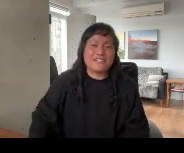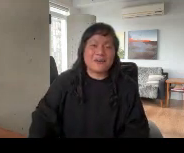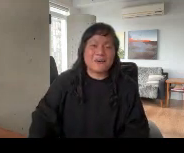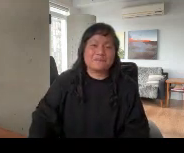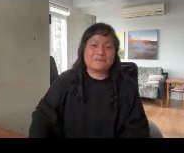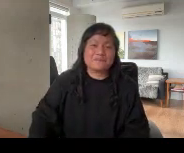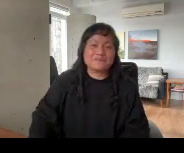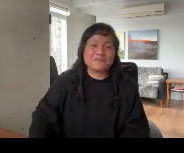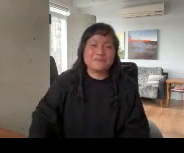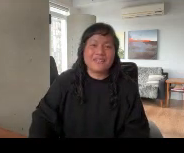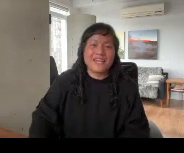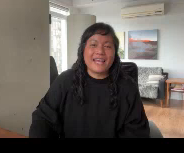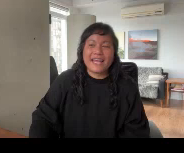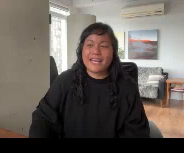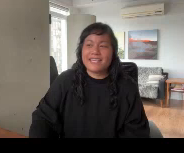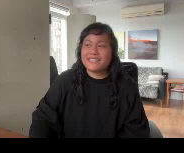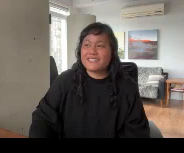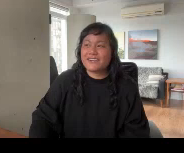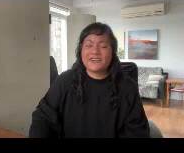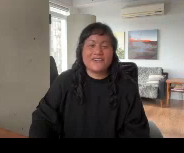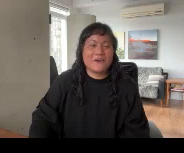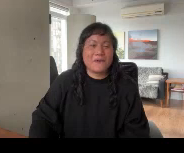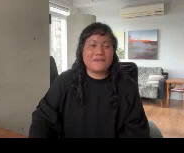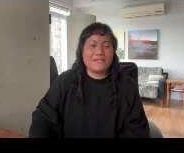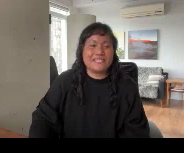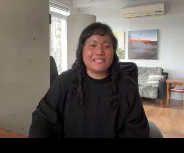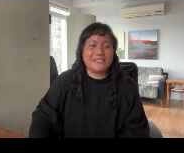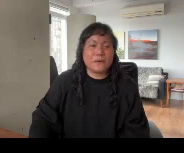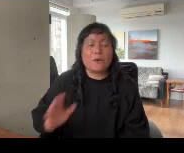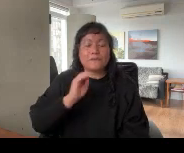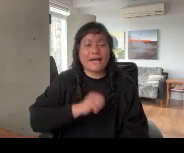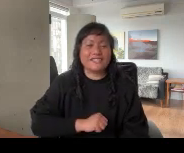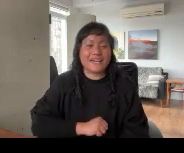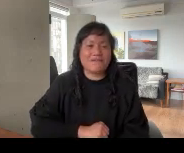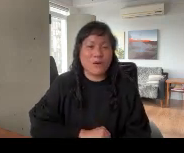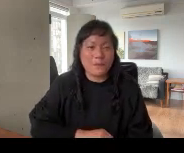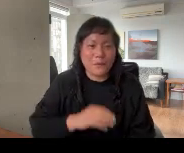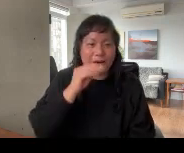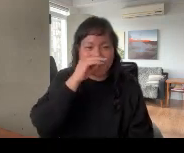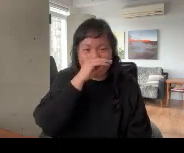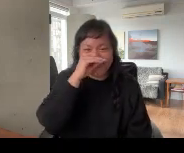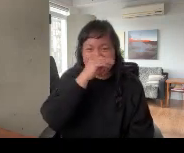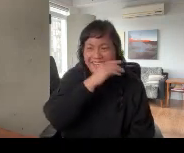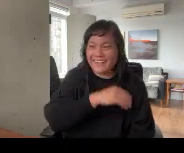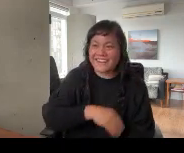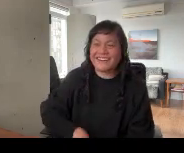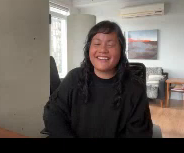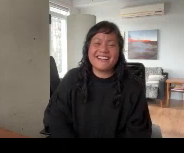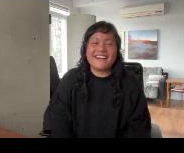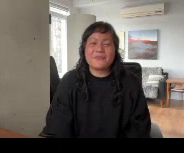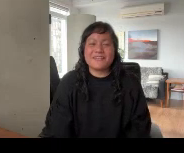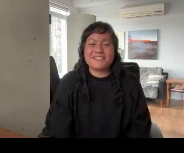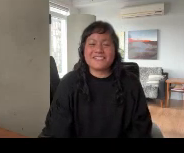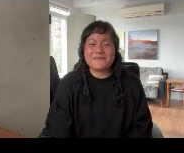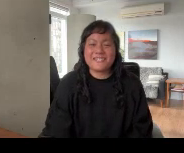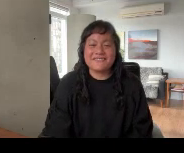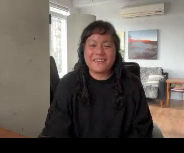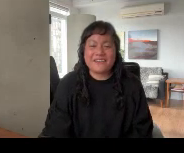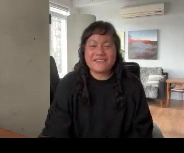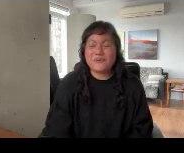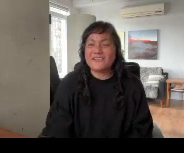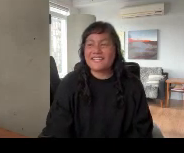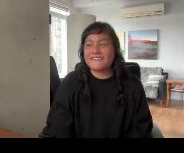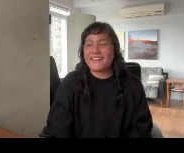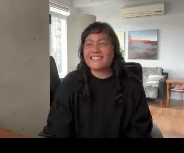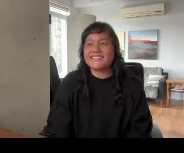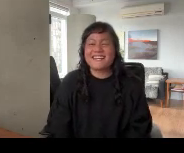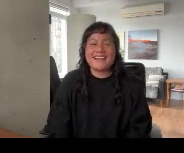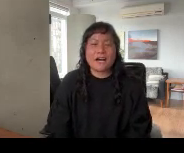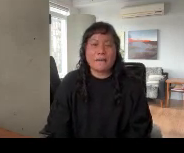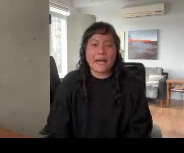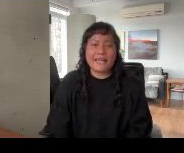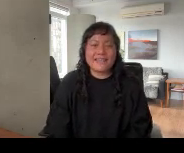of this year. Actually I have one more thing to share here in terms of of community events,